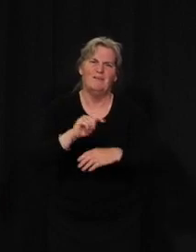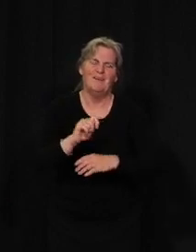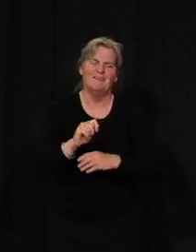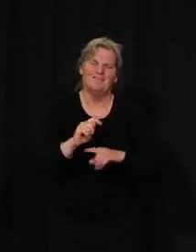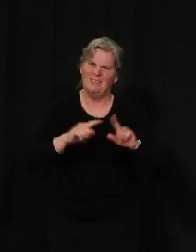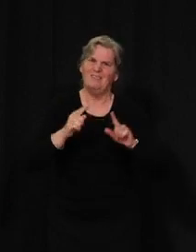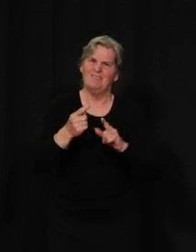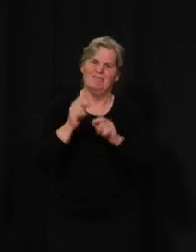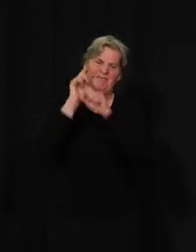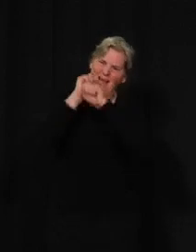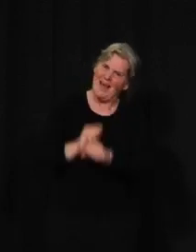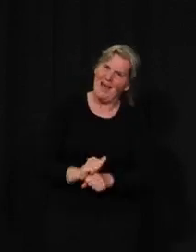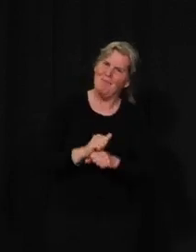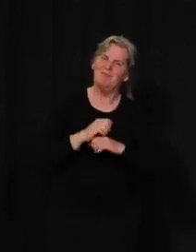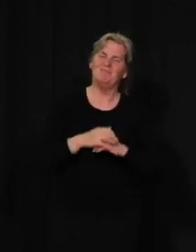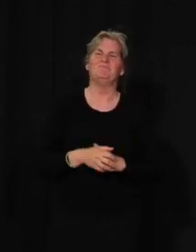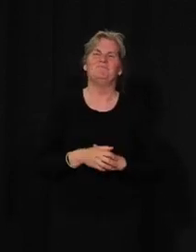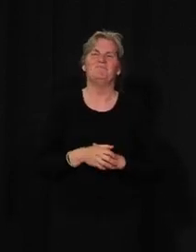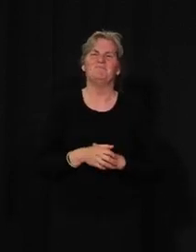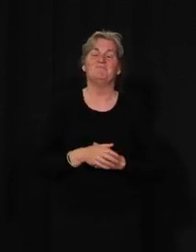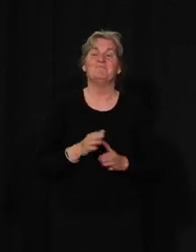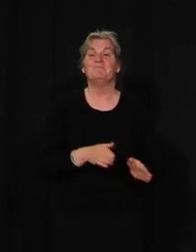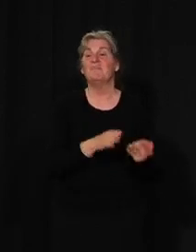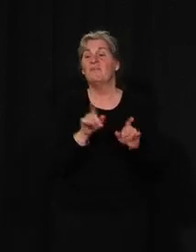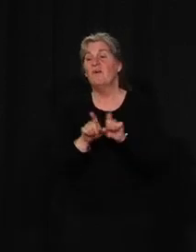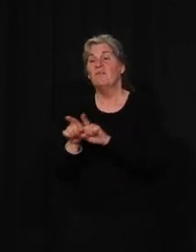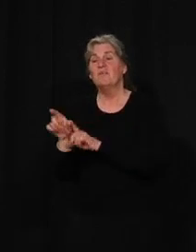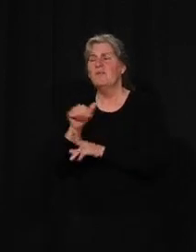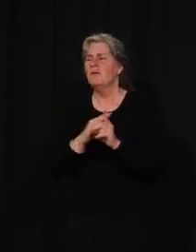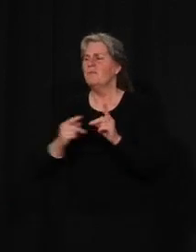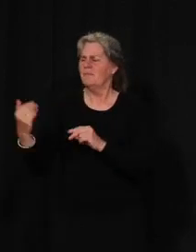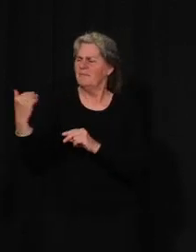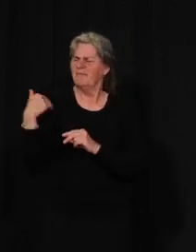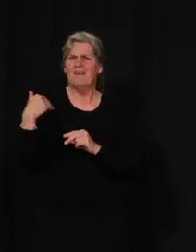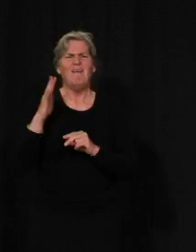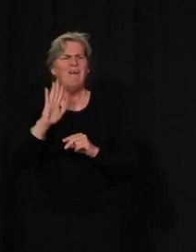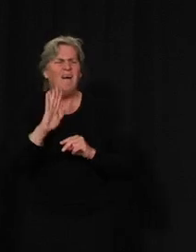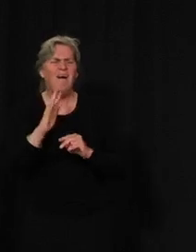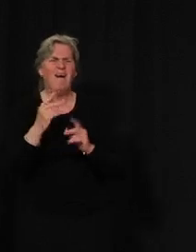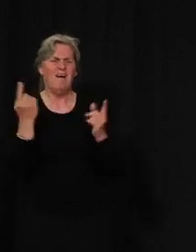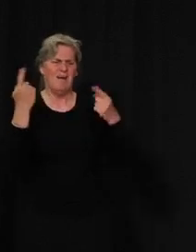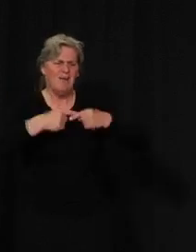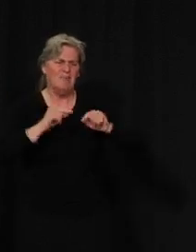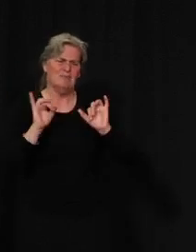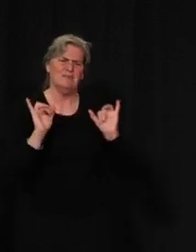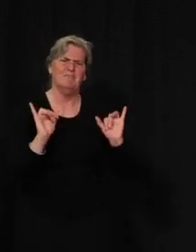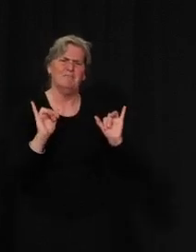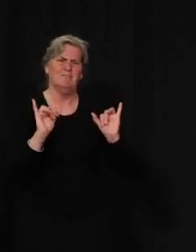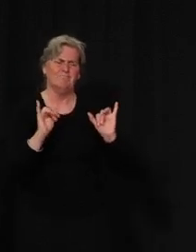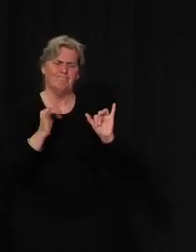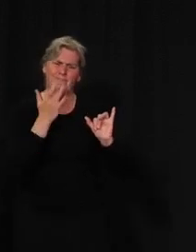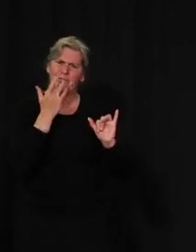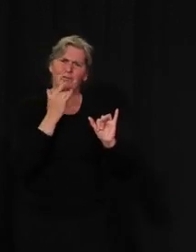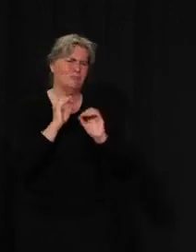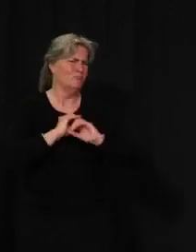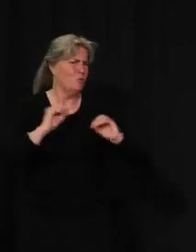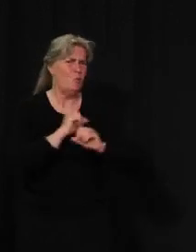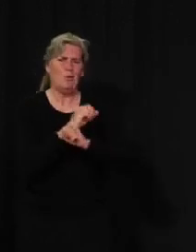I'm also regularly hearing from those who plead to keep the border's shot and let us enjoy a COVID free life. Those are hard messages to reply